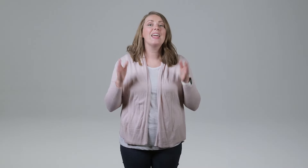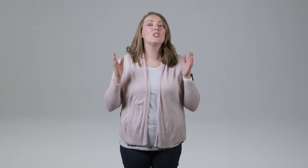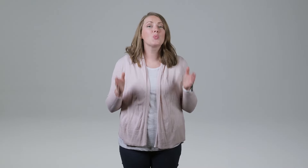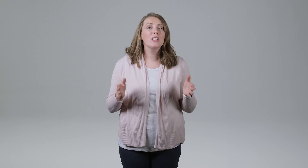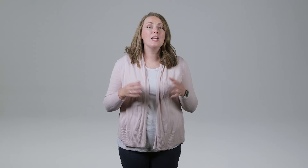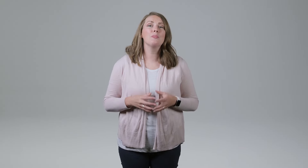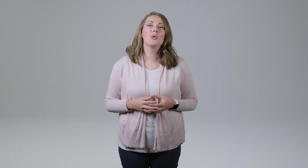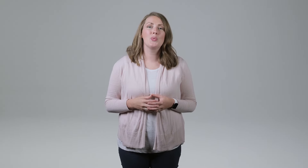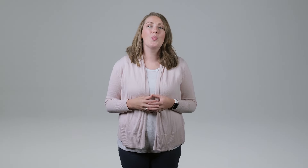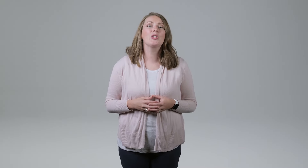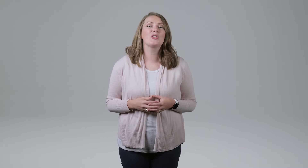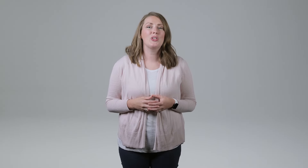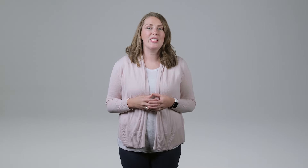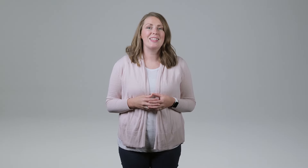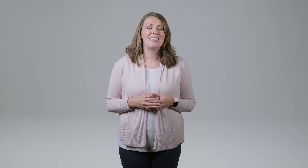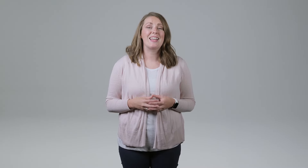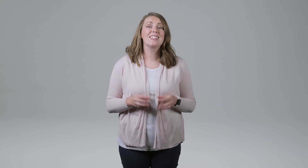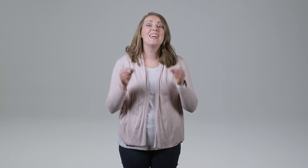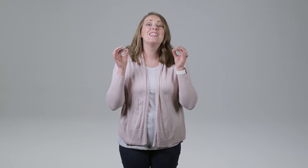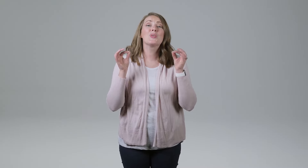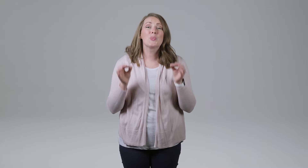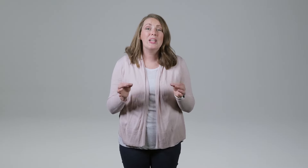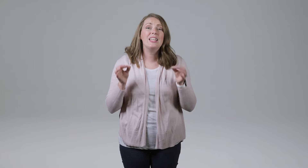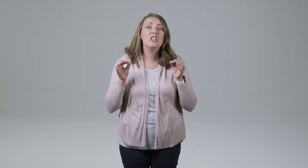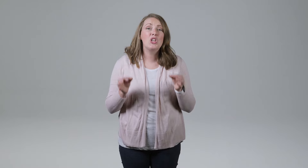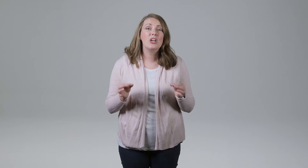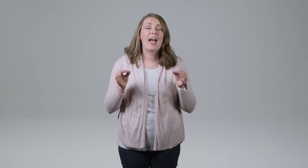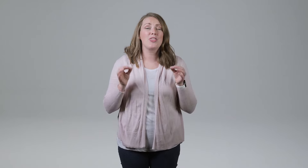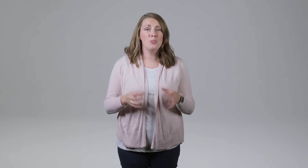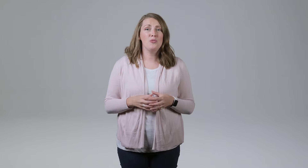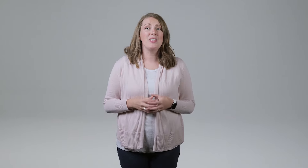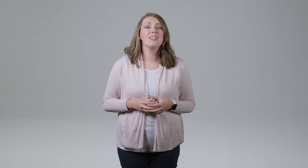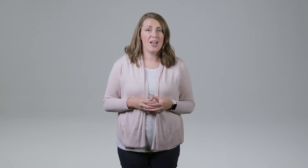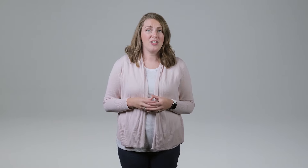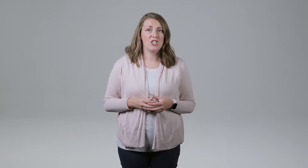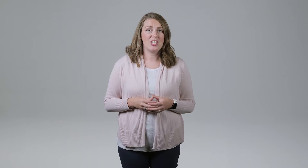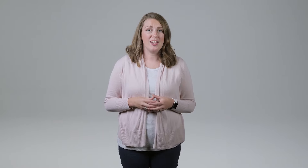It's really important when you're learning these signs to really look at the movement of each sign.